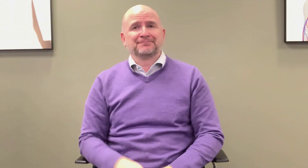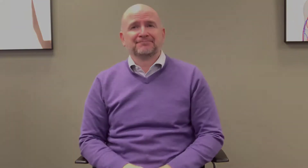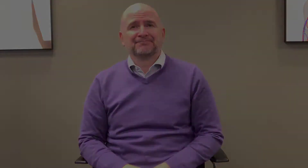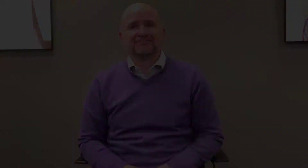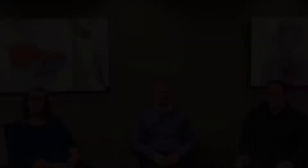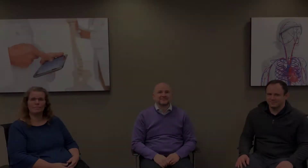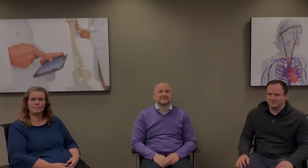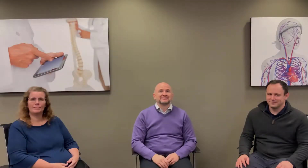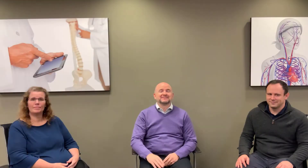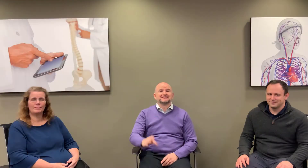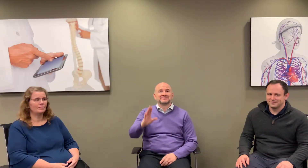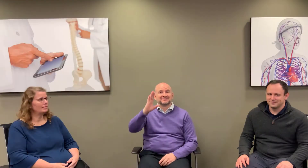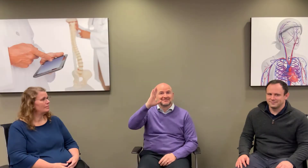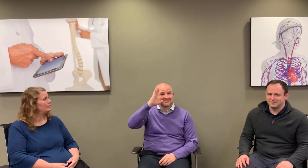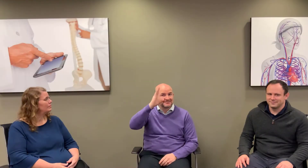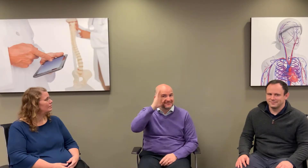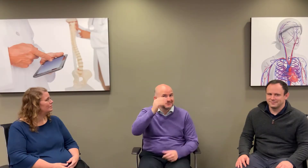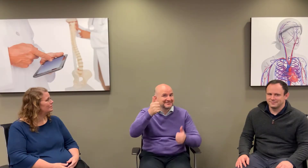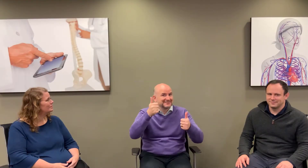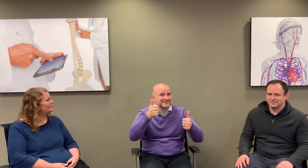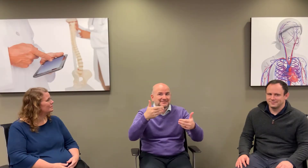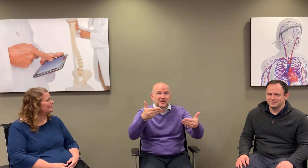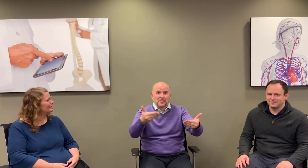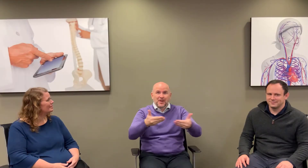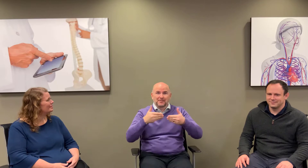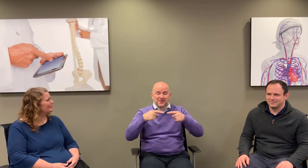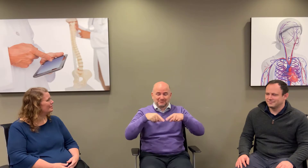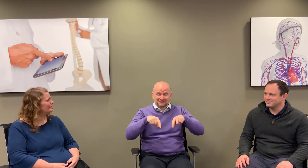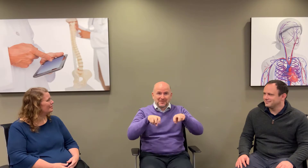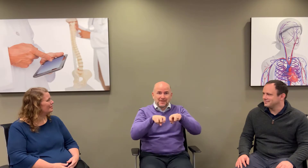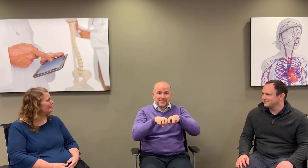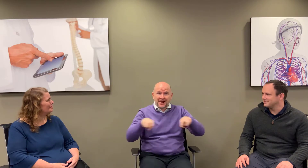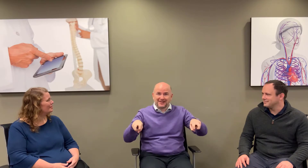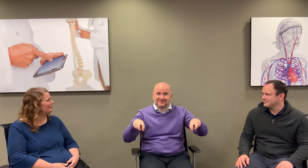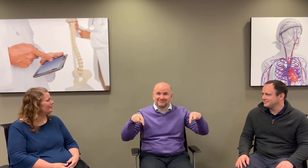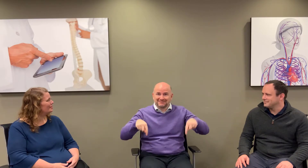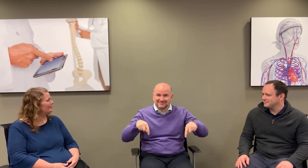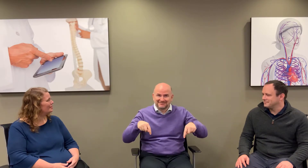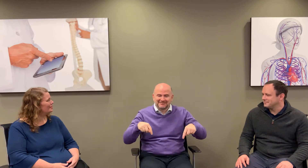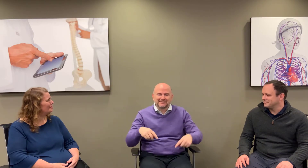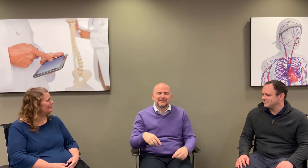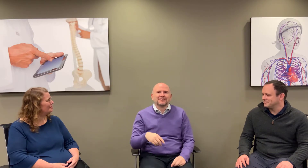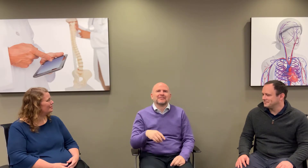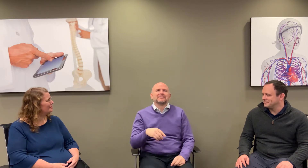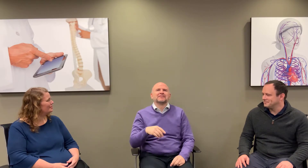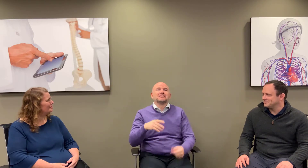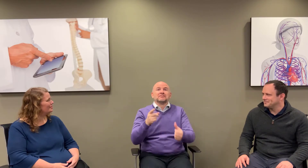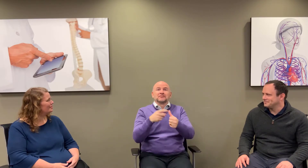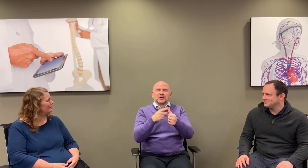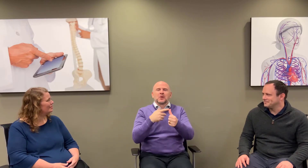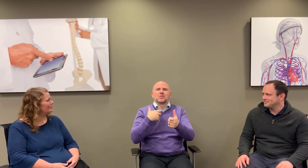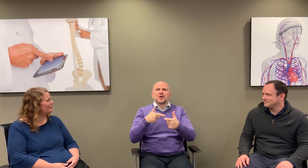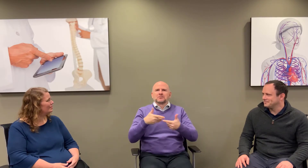Hello, and welcome here to the interview with the panelists. First, I'd like to